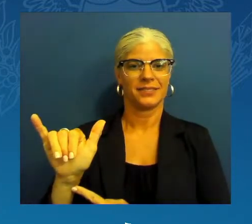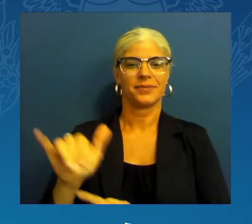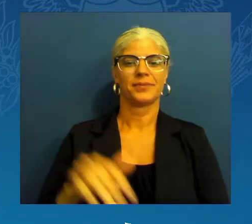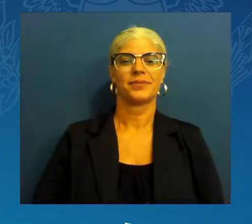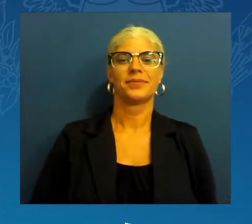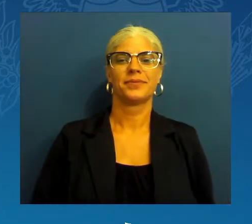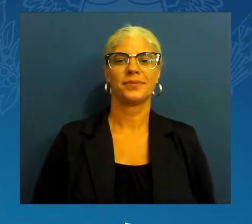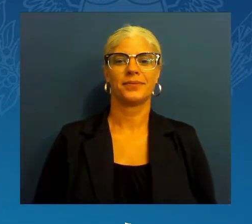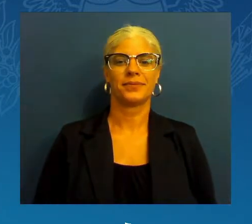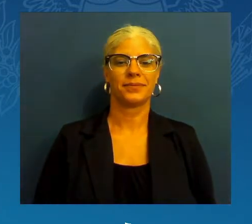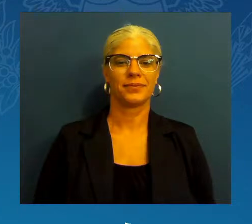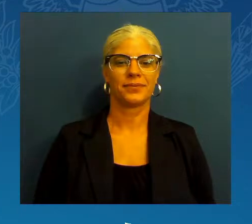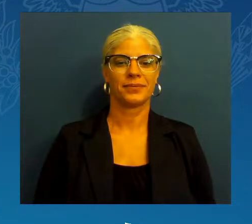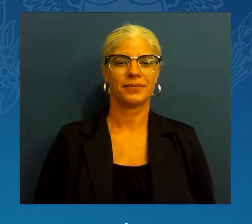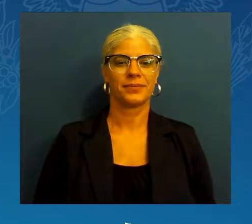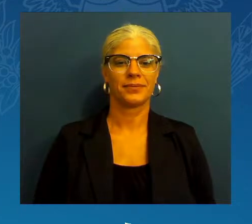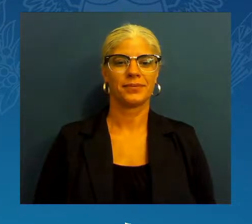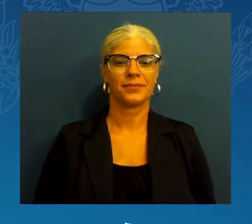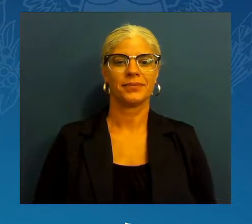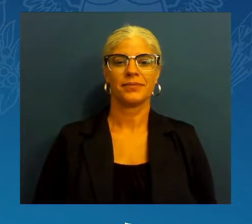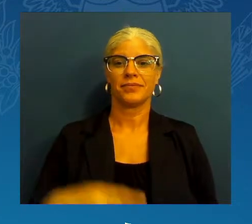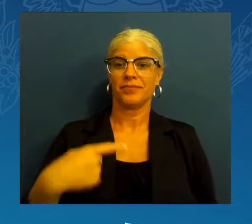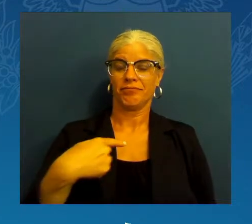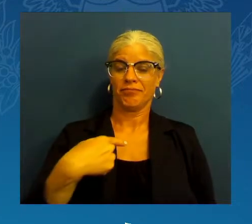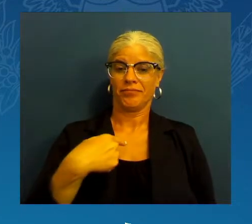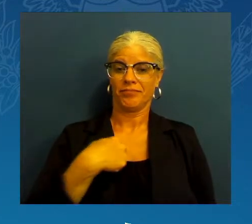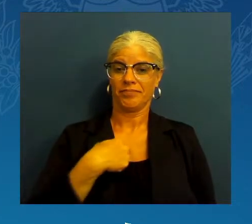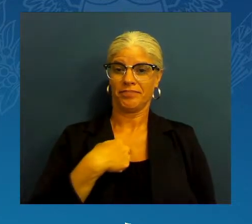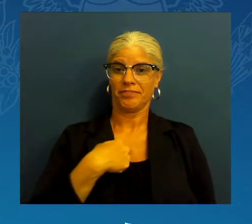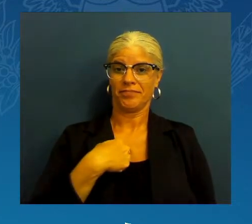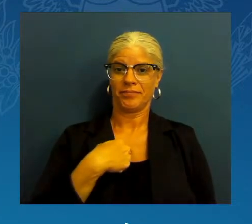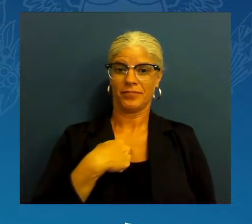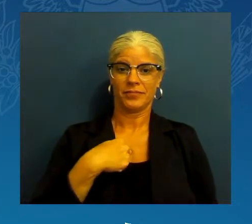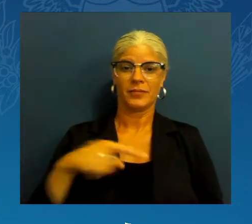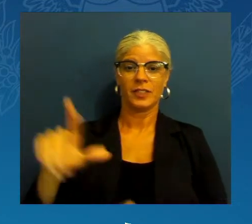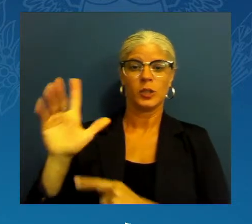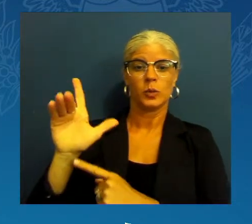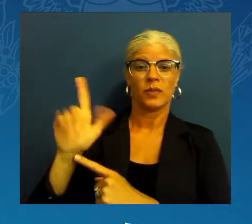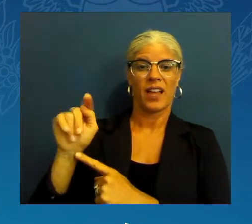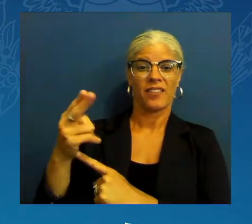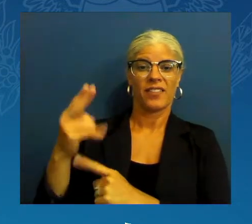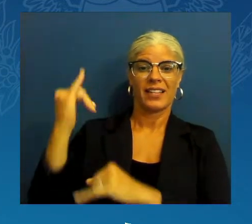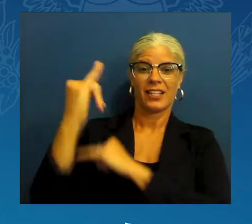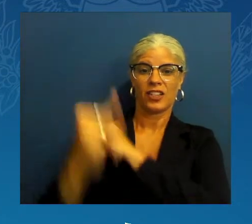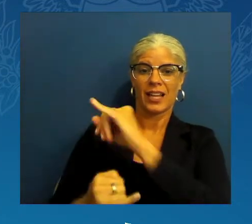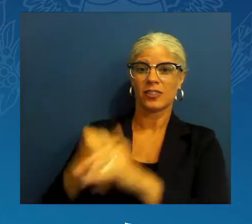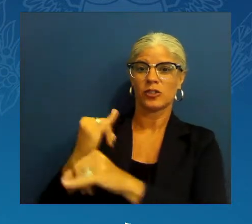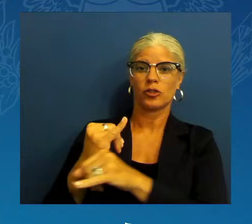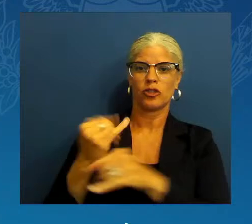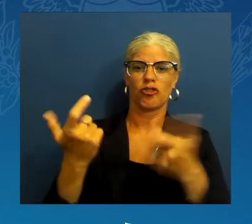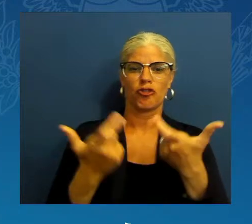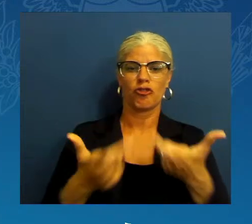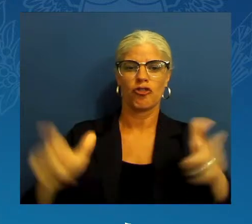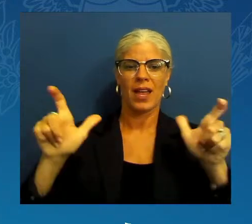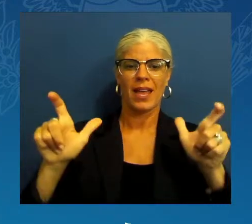I am the 25th International Grand Basileus, the international president of Sigma Gamma Rho